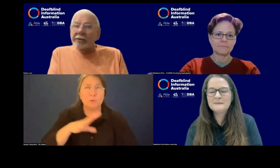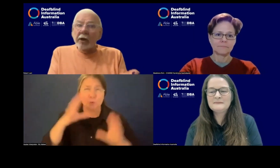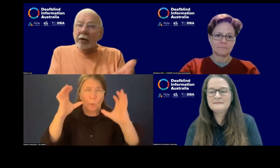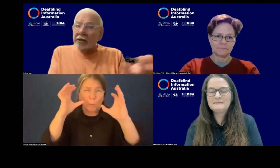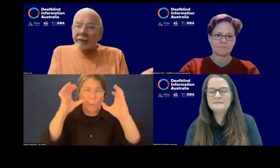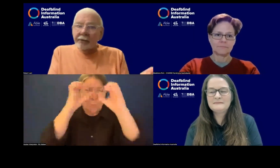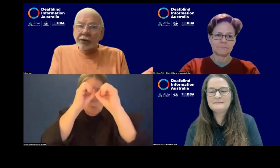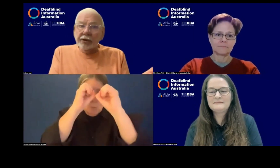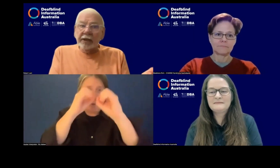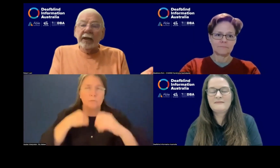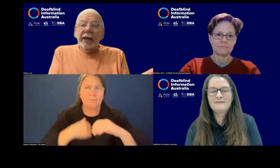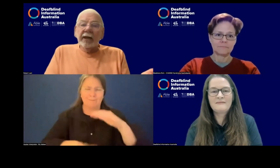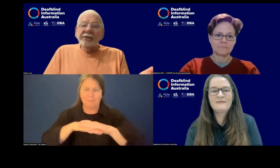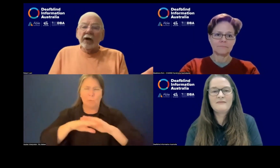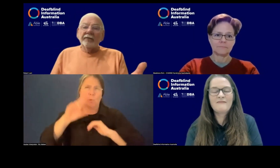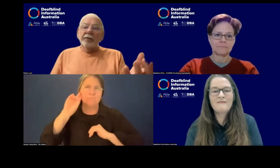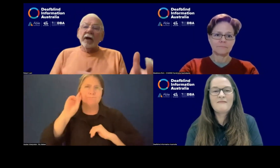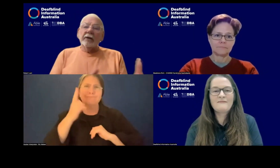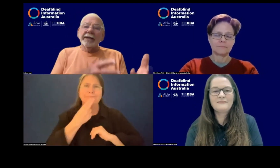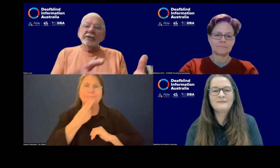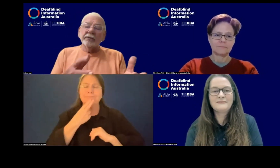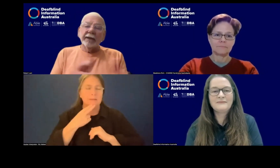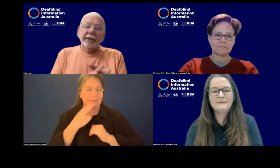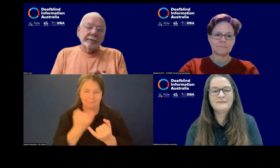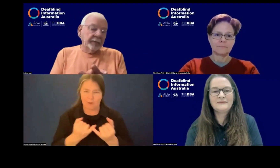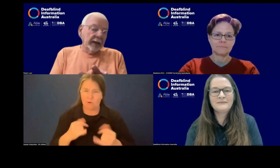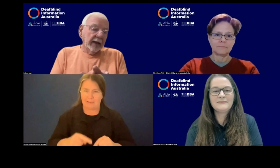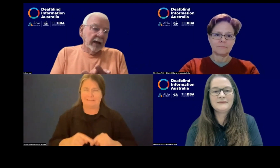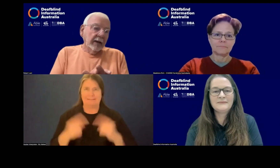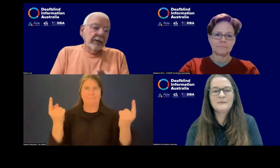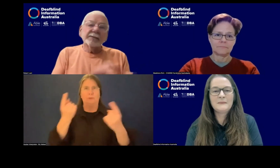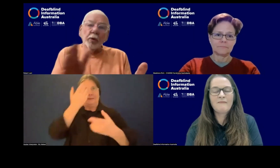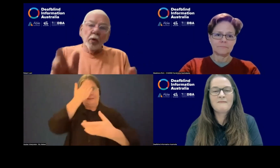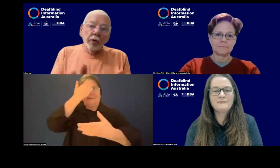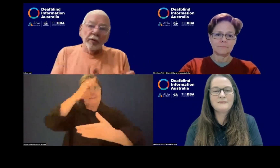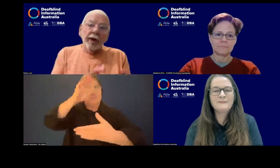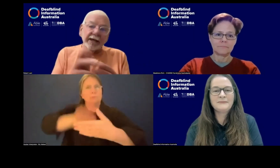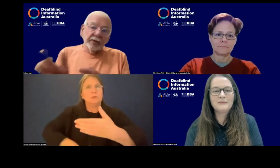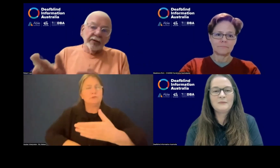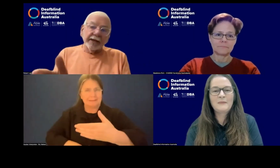It is a totally different journey and often we don't get to explore the ways with that.